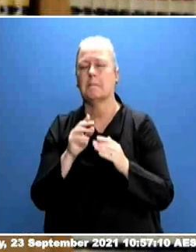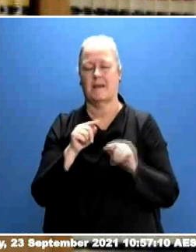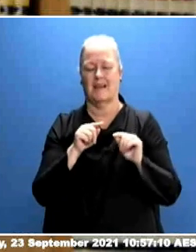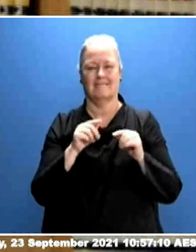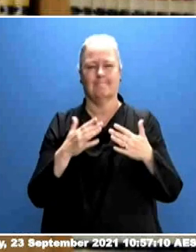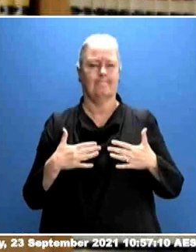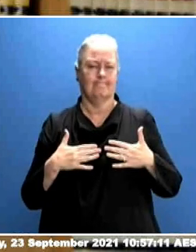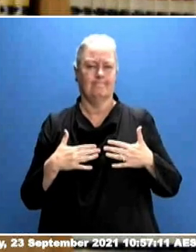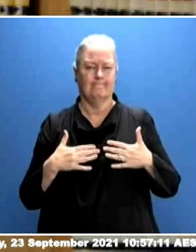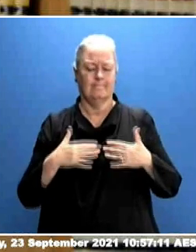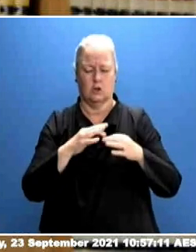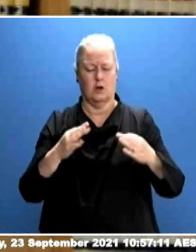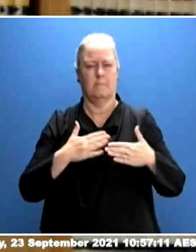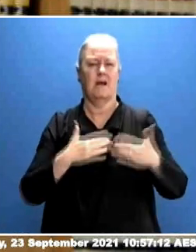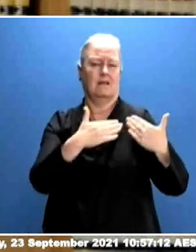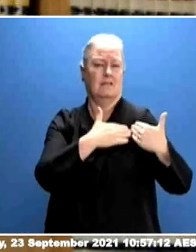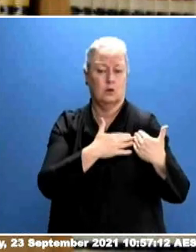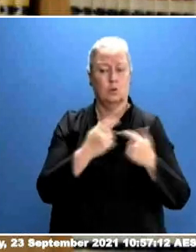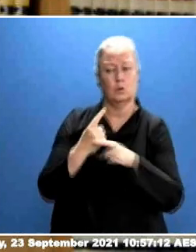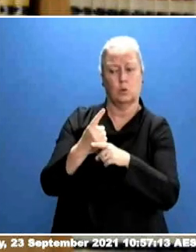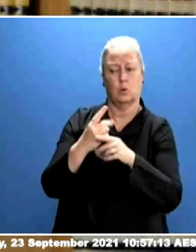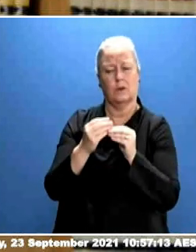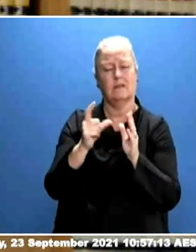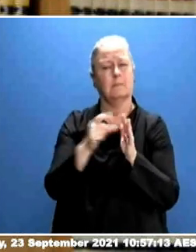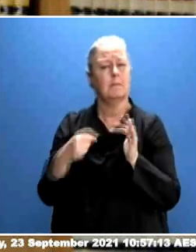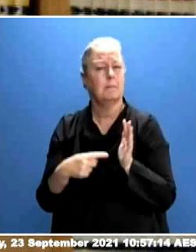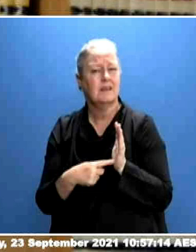to the Department's broader standing in terms of their policies and intentions